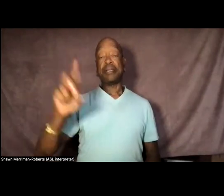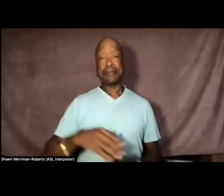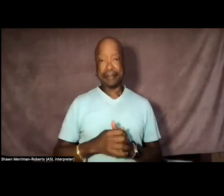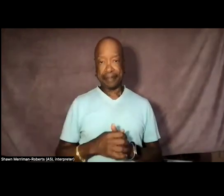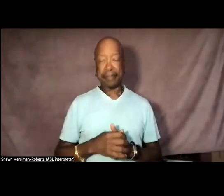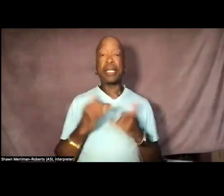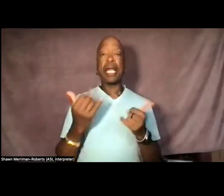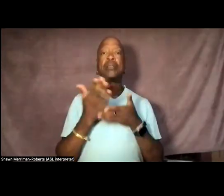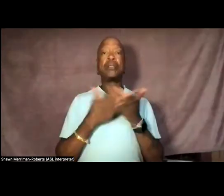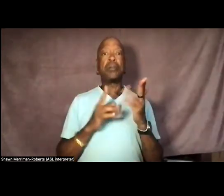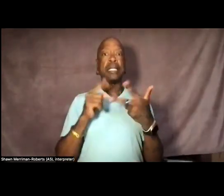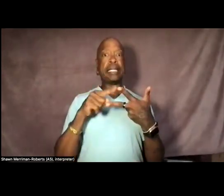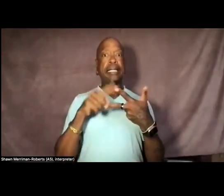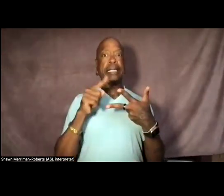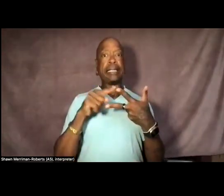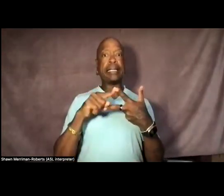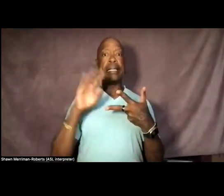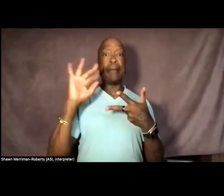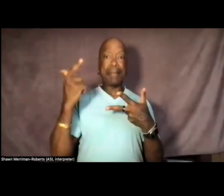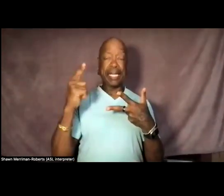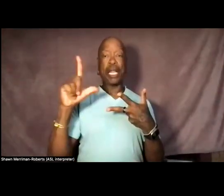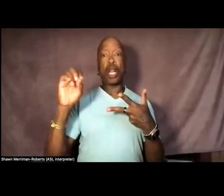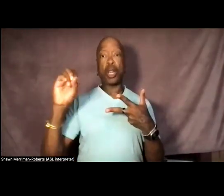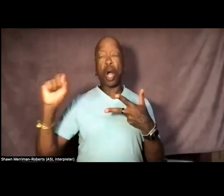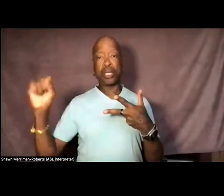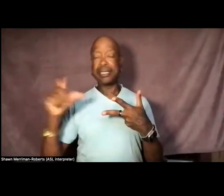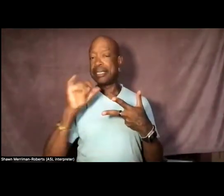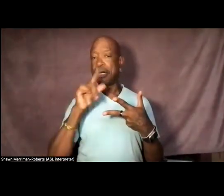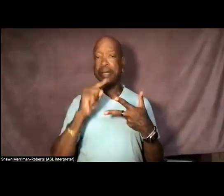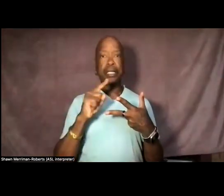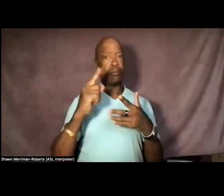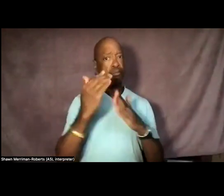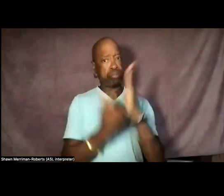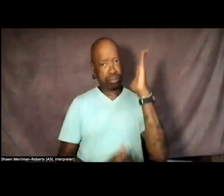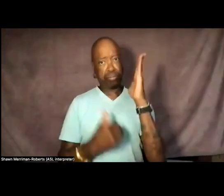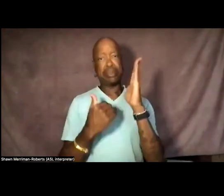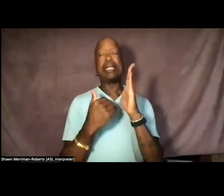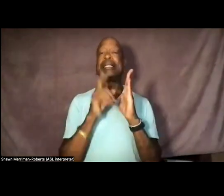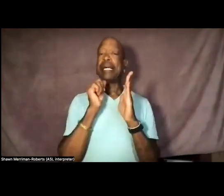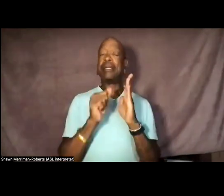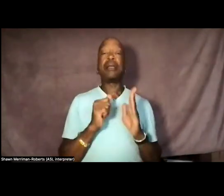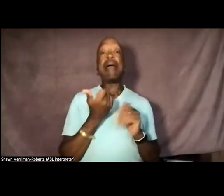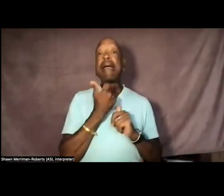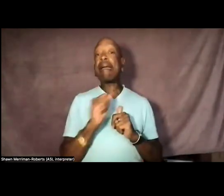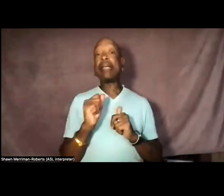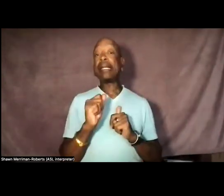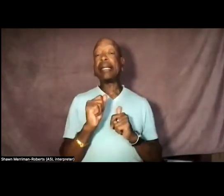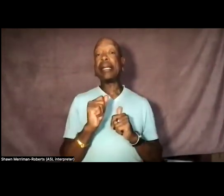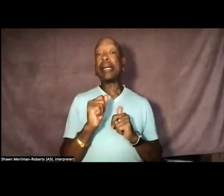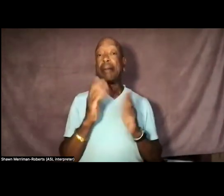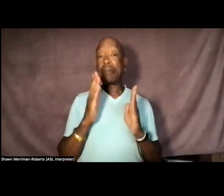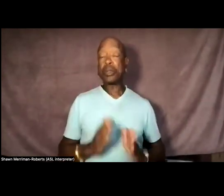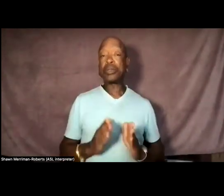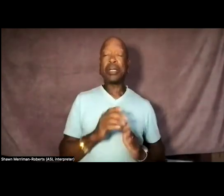biggest losses this is not an exhaustive list any occupant of public or private property can demand